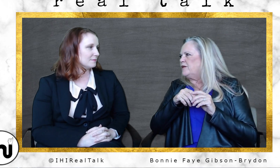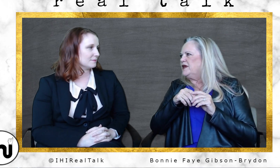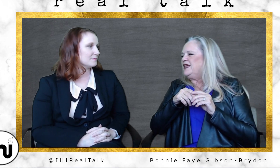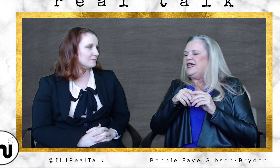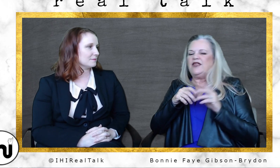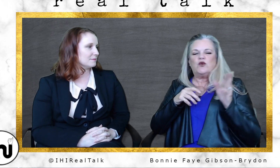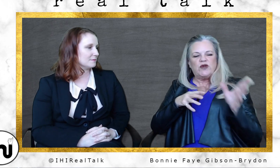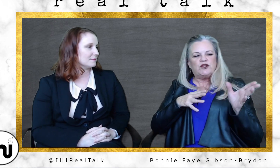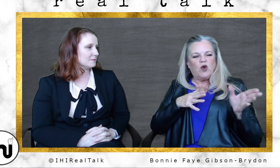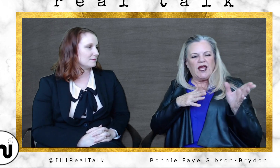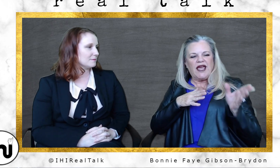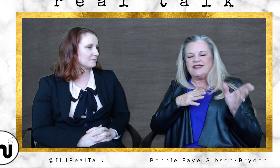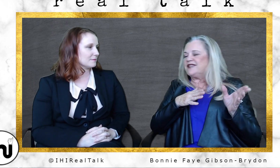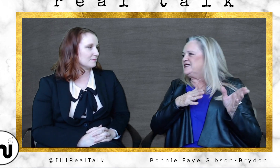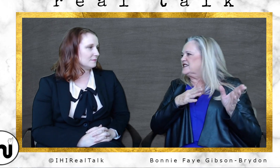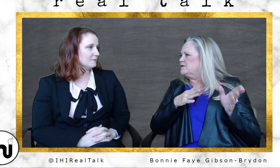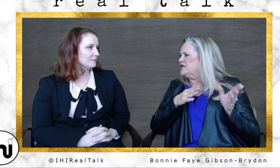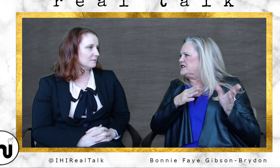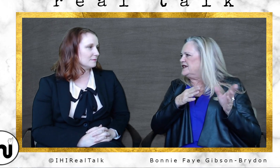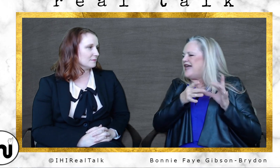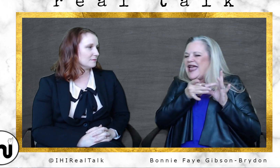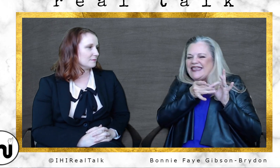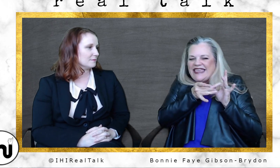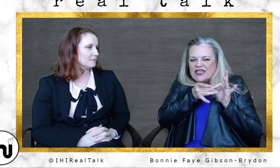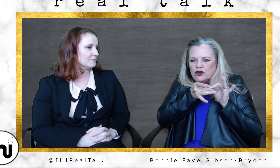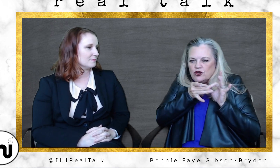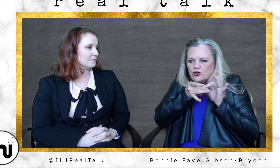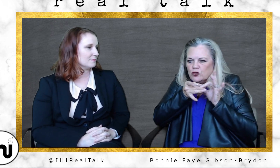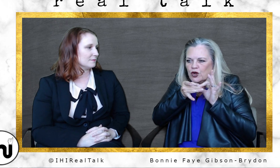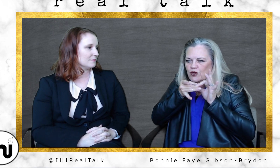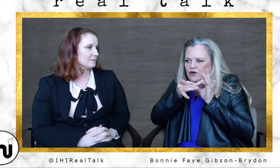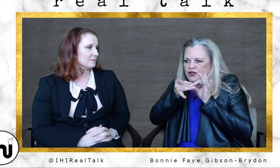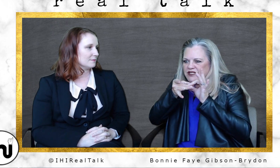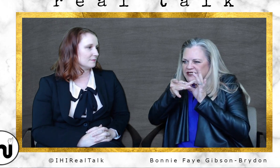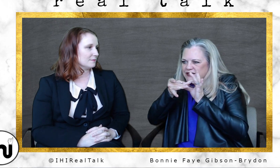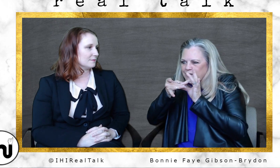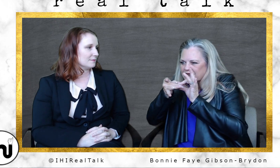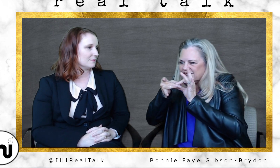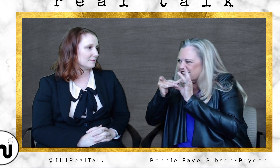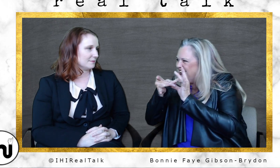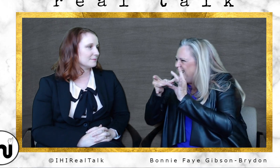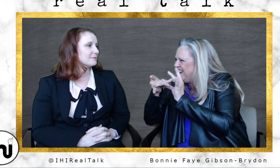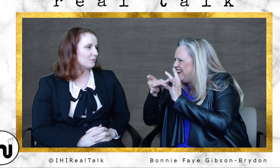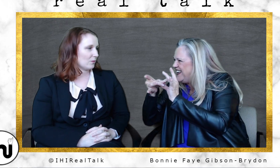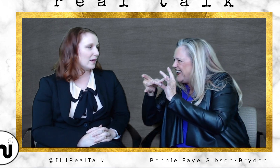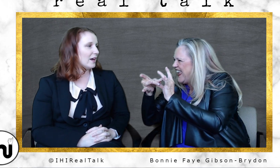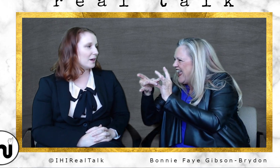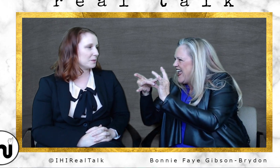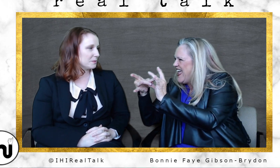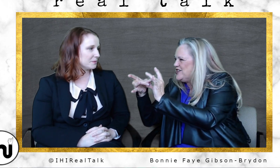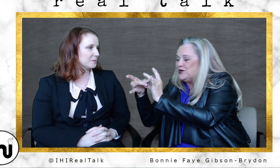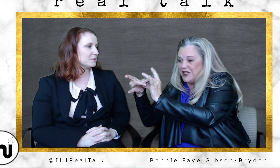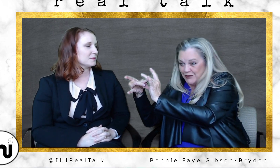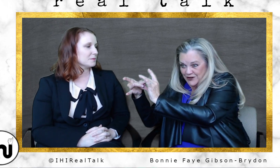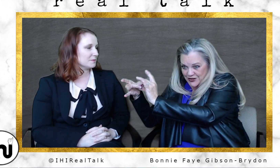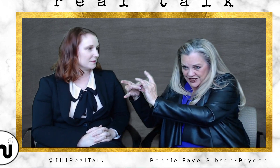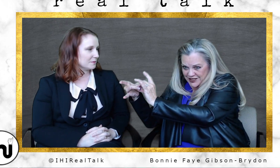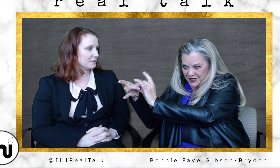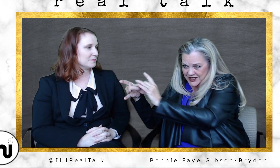And the reason why I like that six-month is cuz I get you for six months... Desirée: Yeah. Bonnie: And you get me for six months.